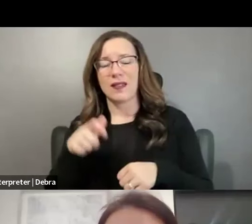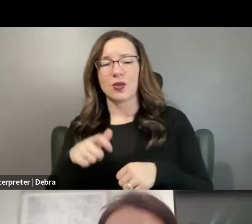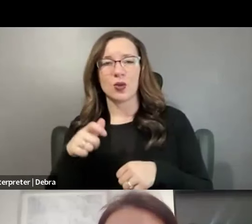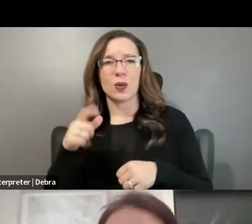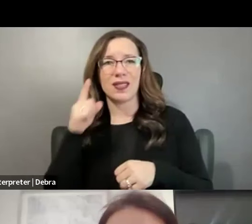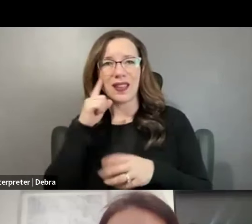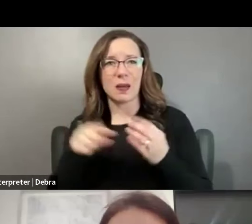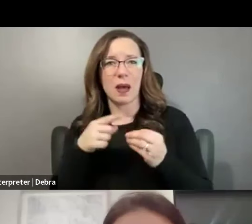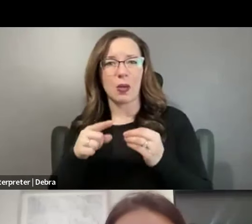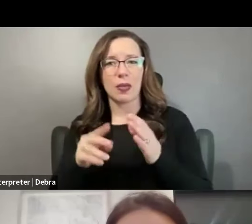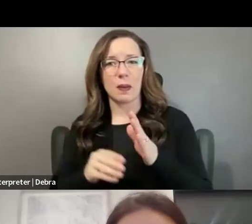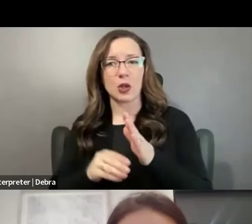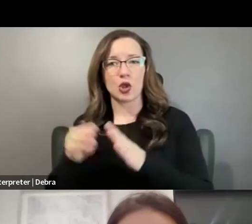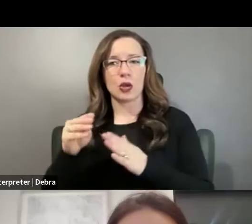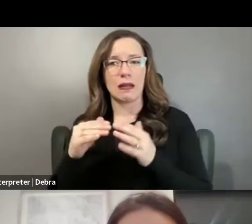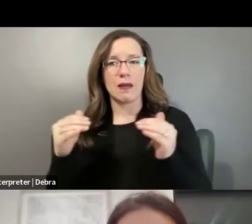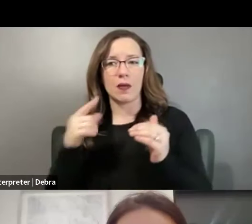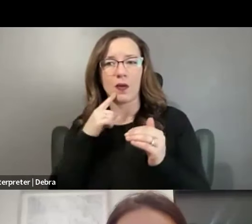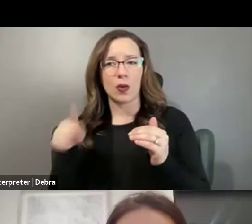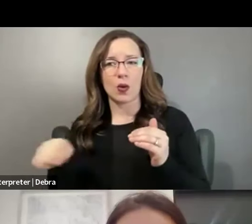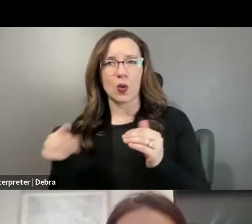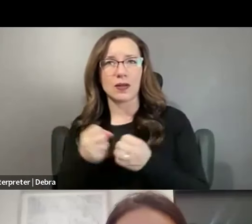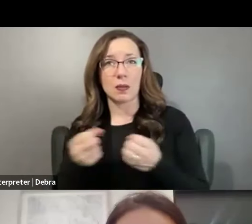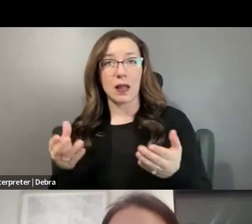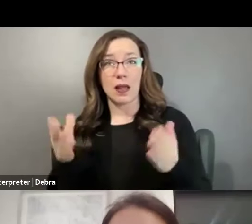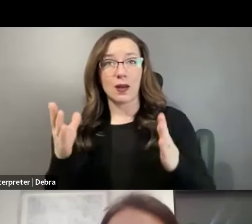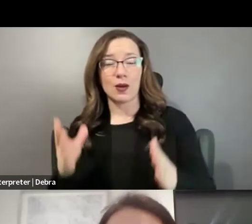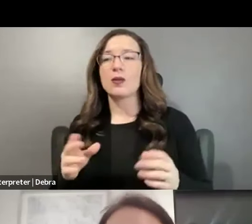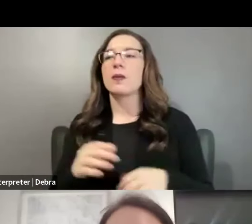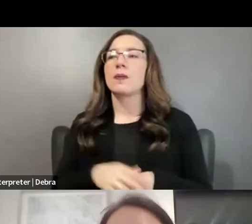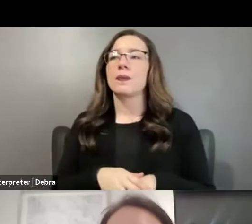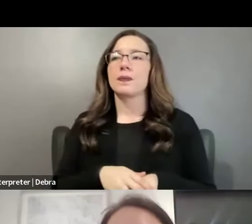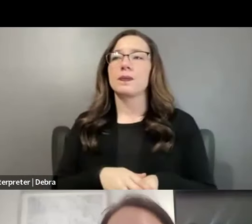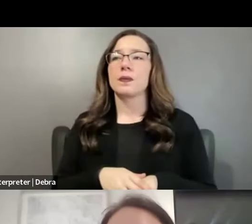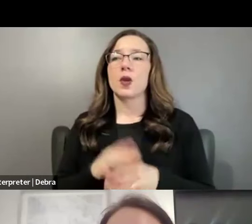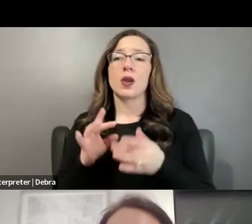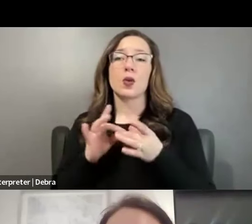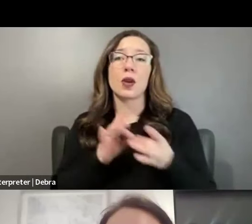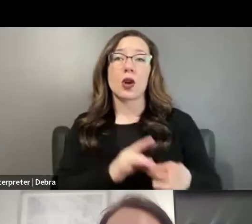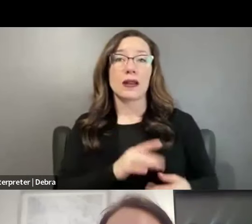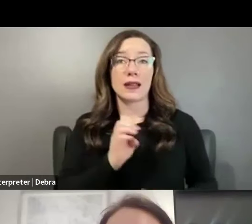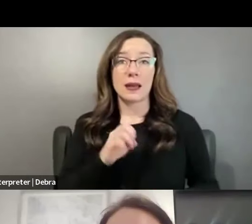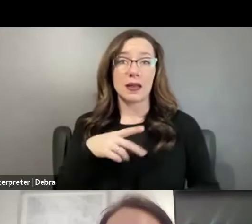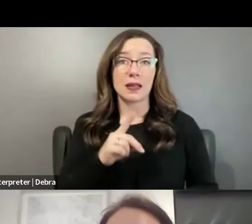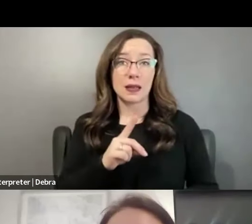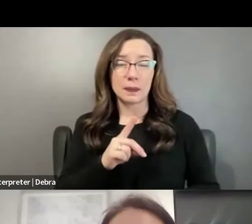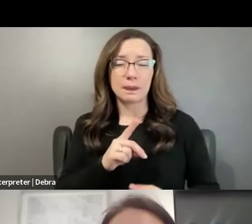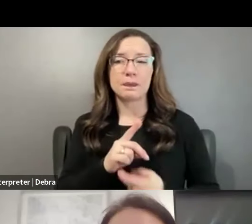of the suppliers as well and when it comes to the EPDs, as, for example,